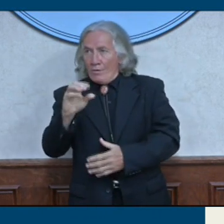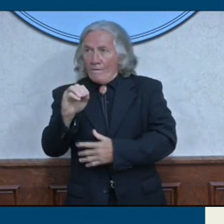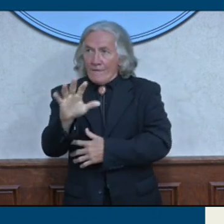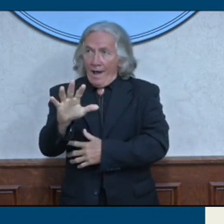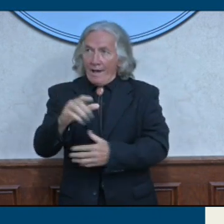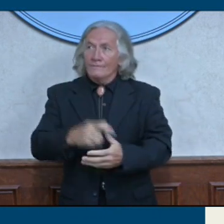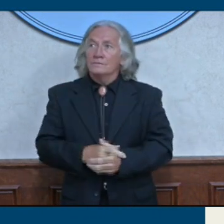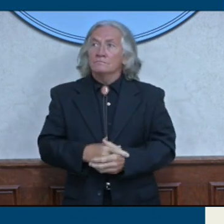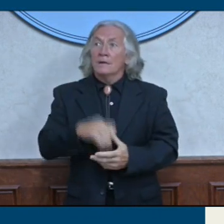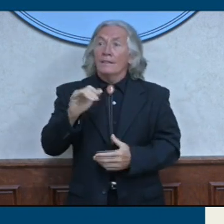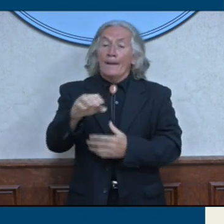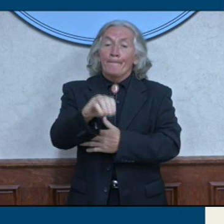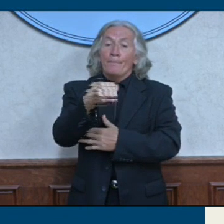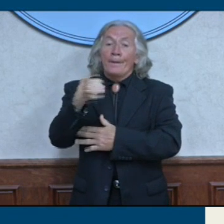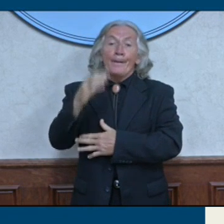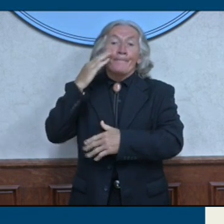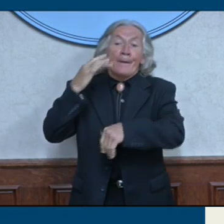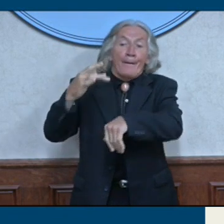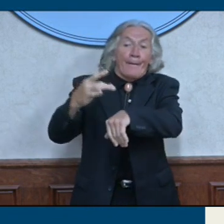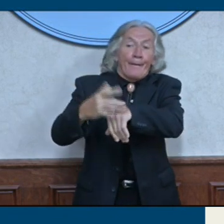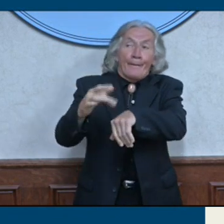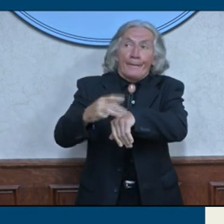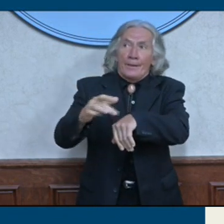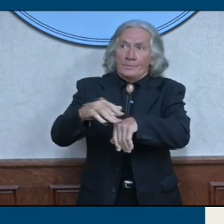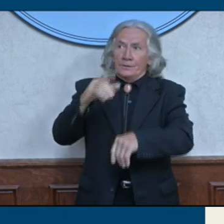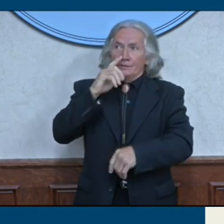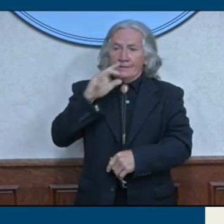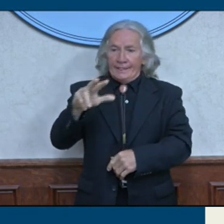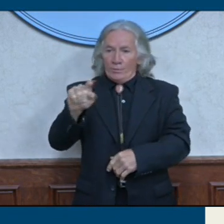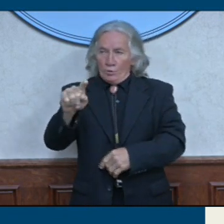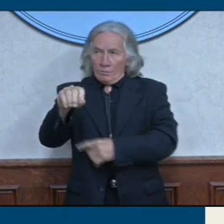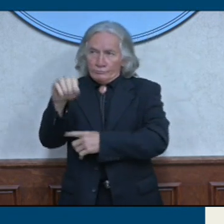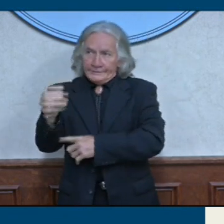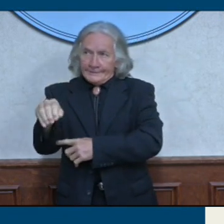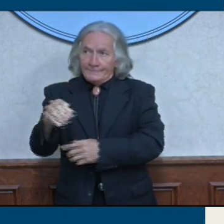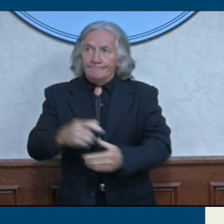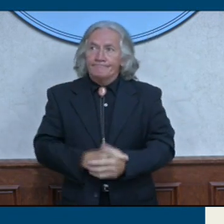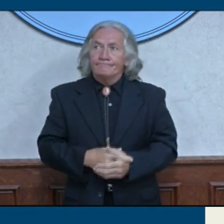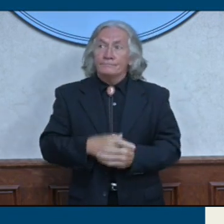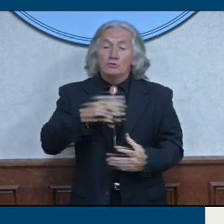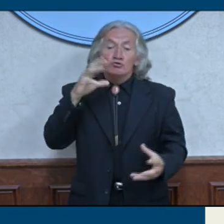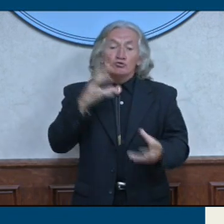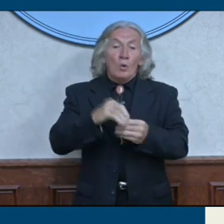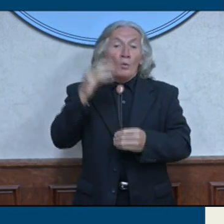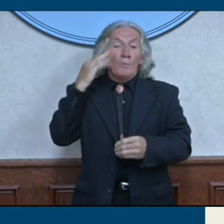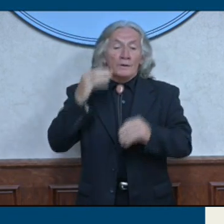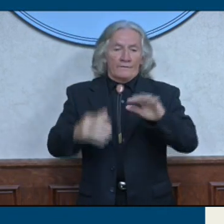THAT'S WHAT THE NUMBERS SHOWED WHERE THEY WORK THEIR TOTAL REPORTED BED SIR, 1805. THE